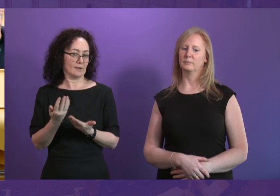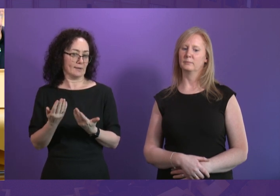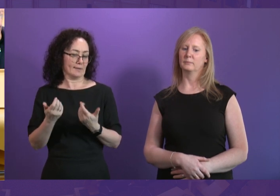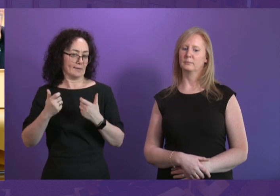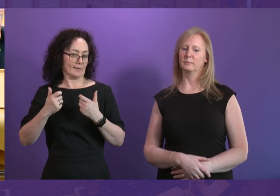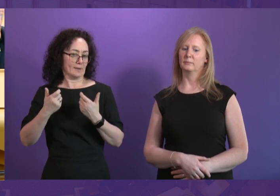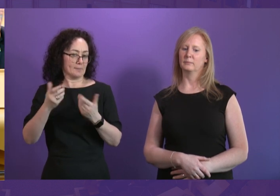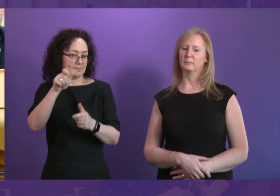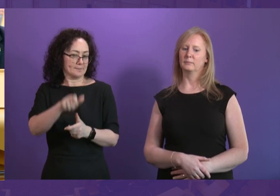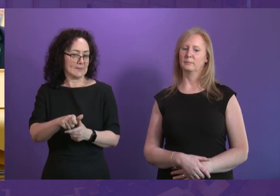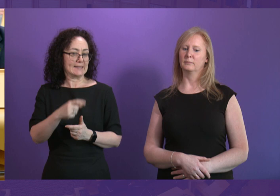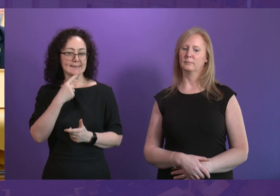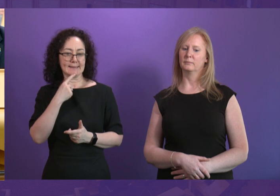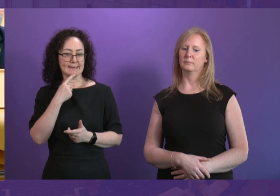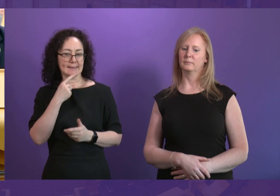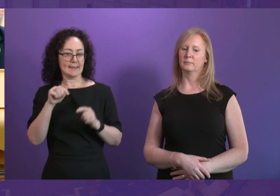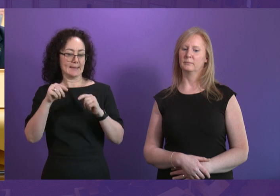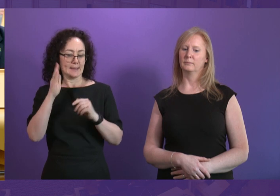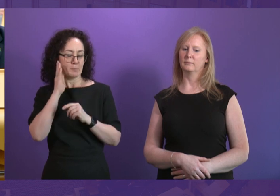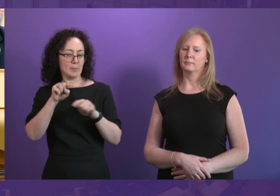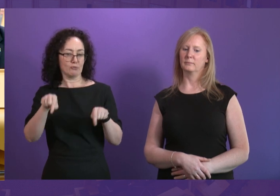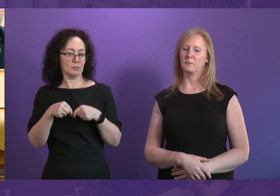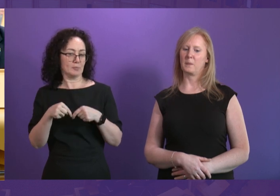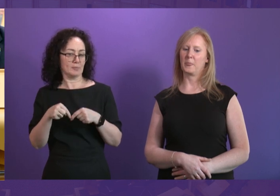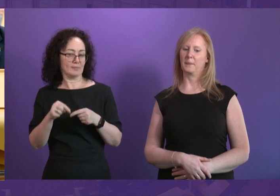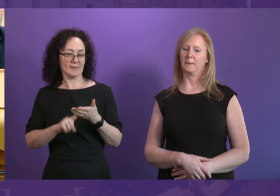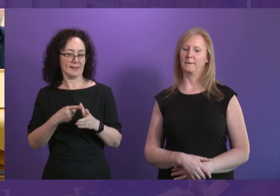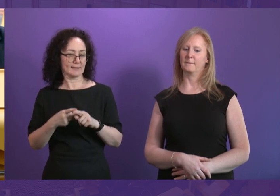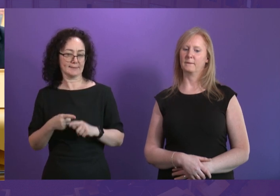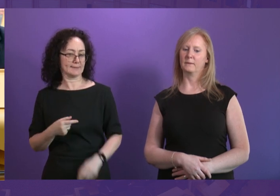That will come as news to the many people who are subject to the bedroom tax—or who